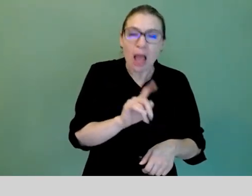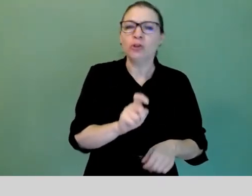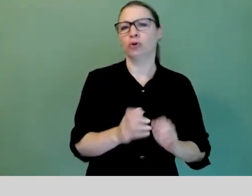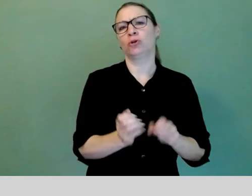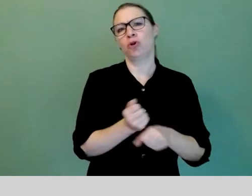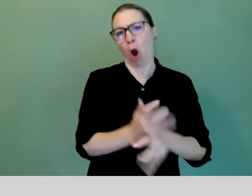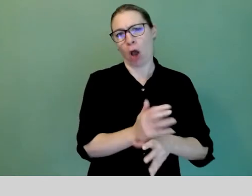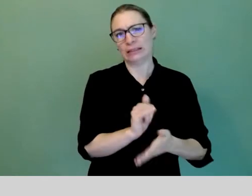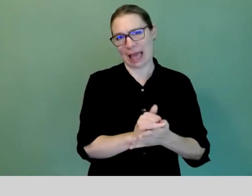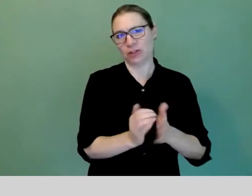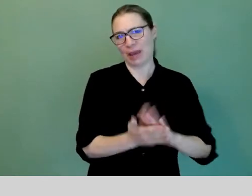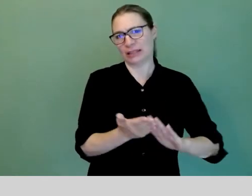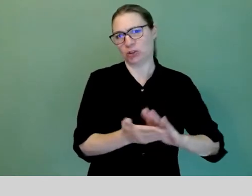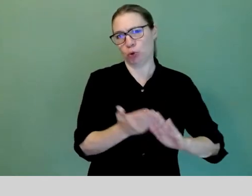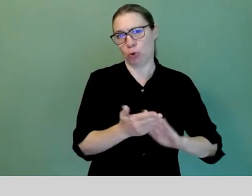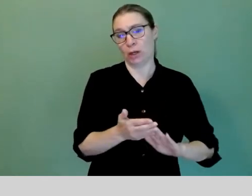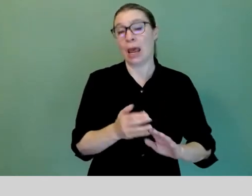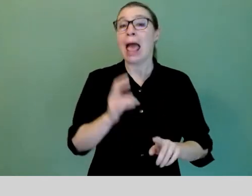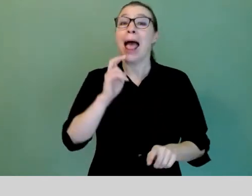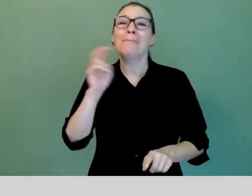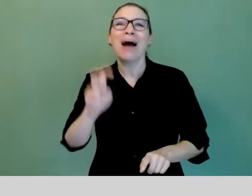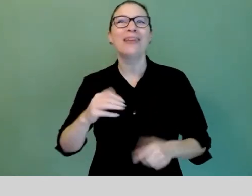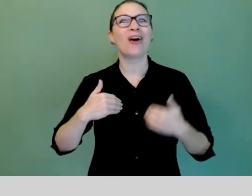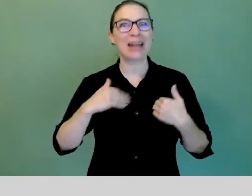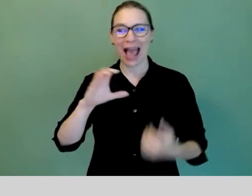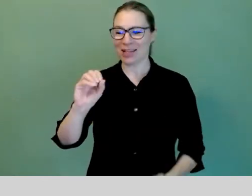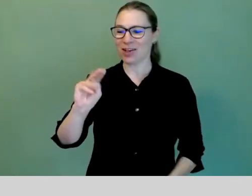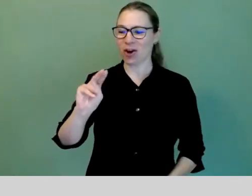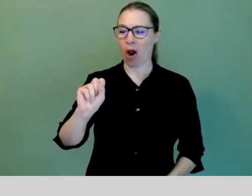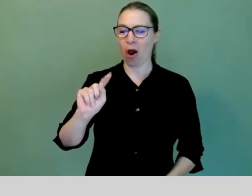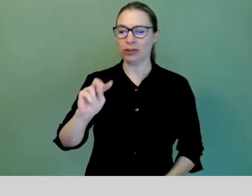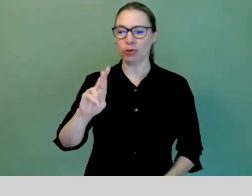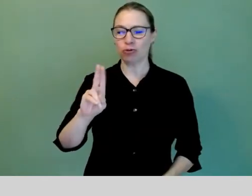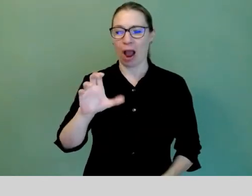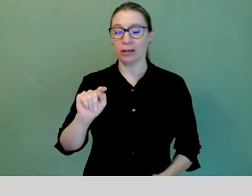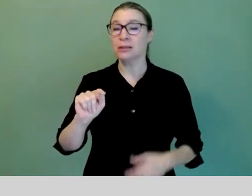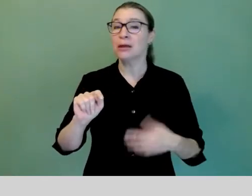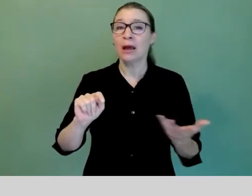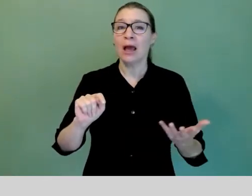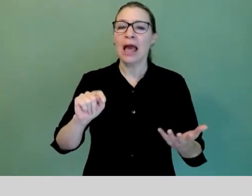and Python has a construct for that. It's the @property decorator.